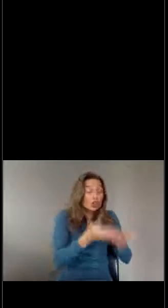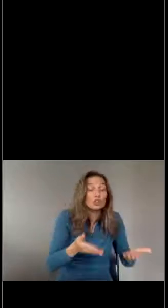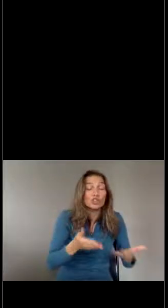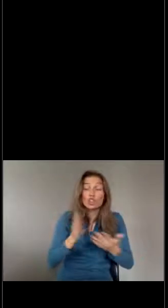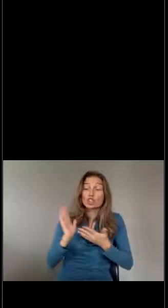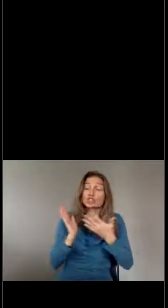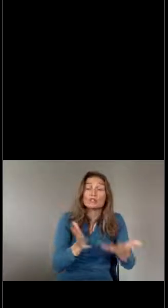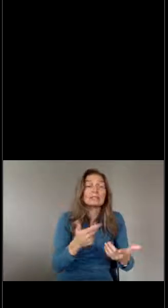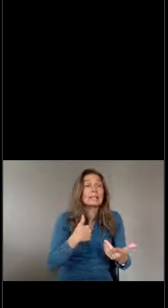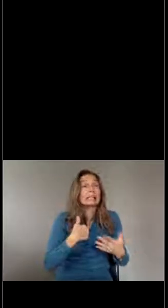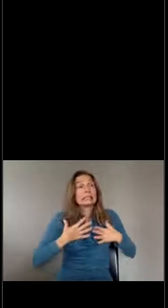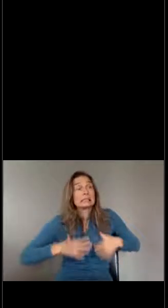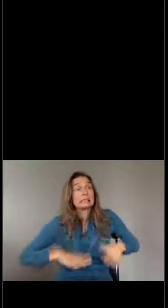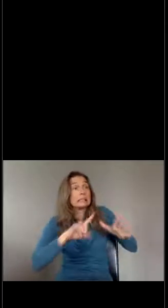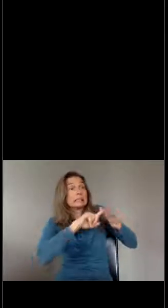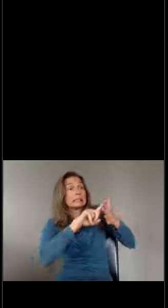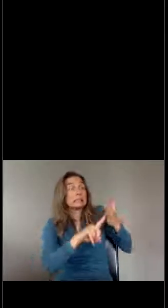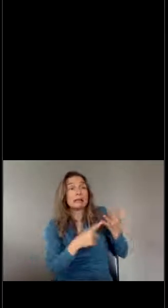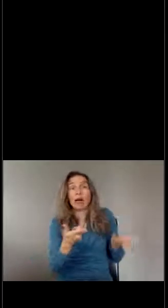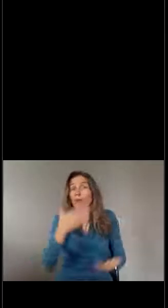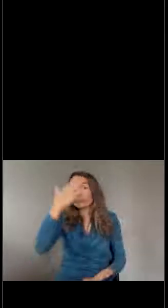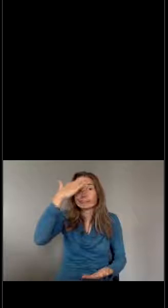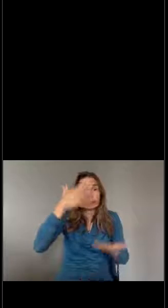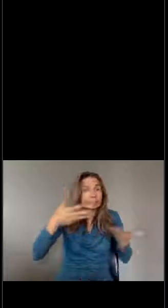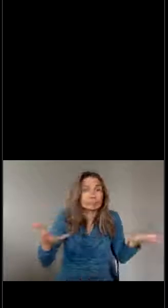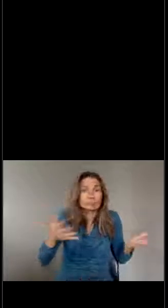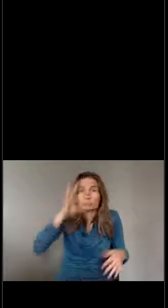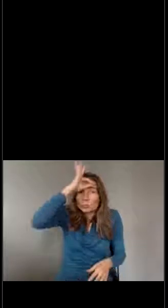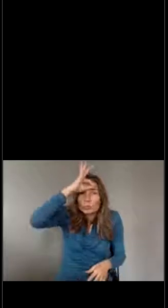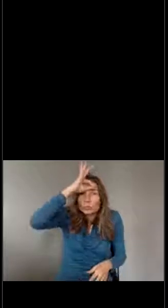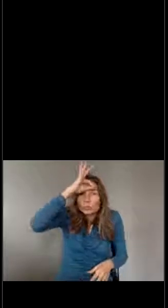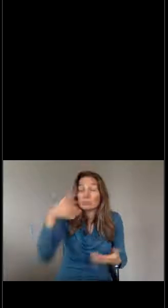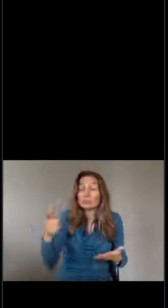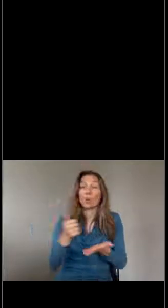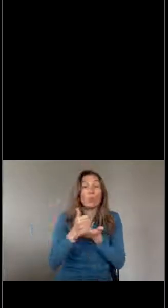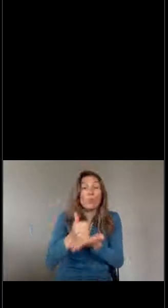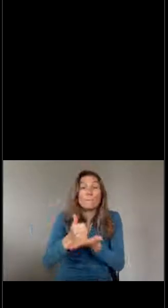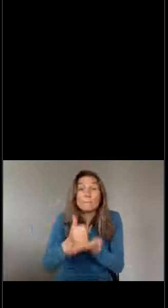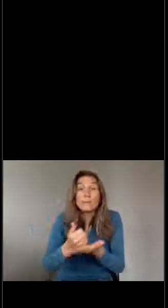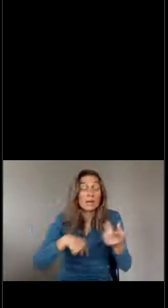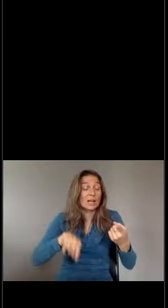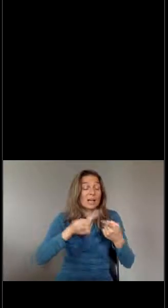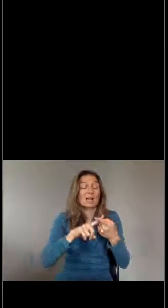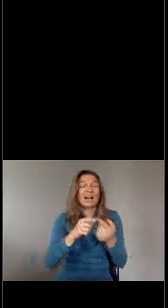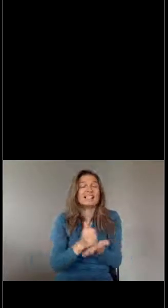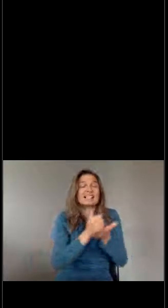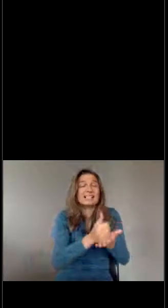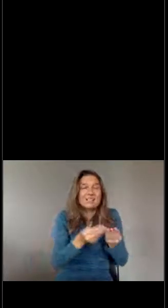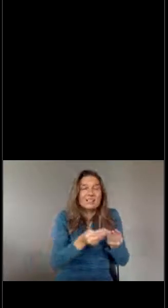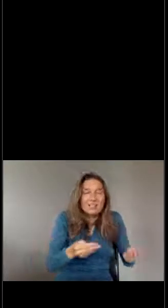There's a low awareness of things such as rehabilitation, inclusive education options.